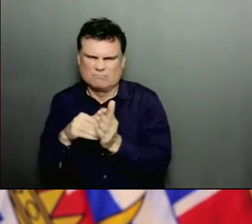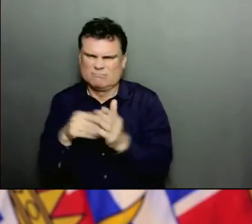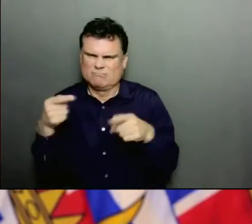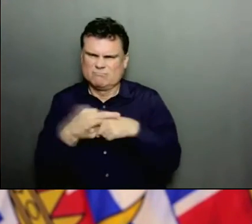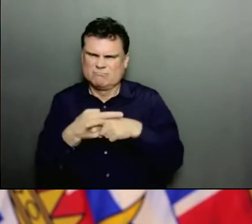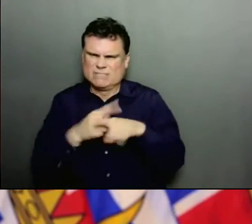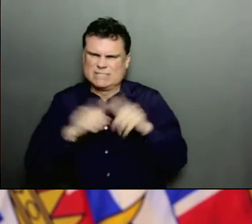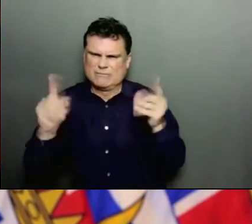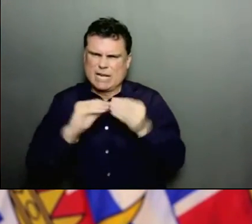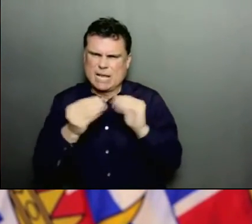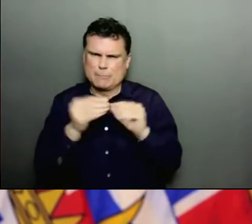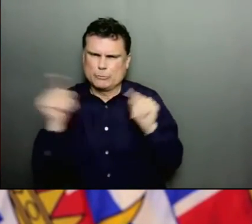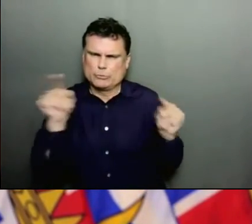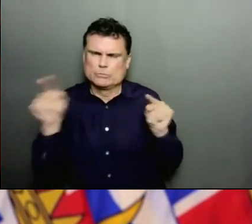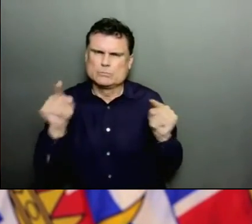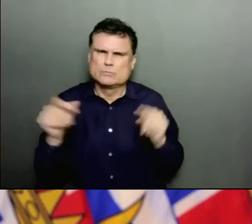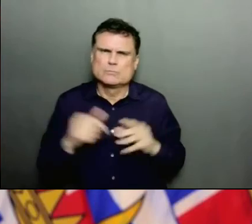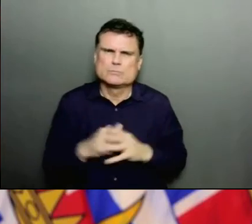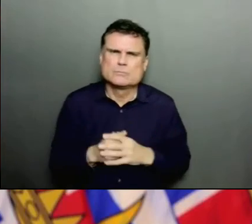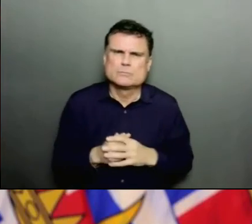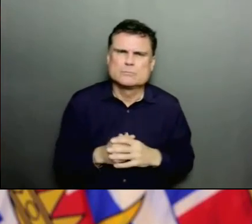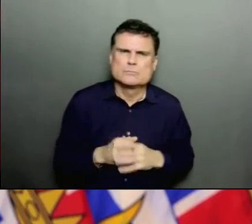I have 36,952.